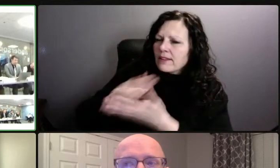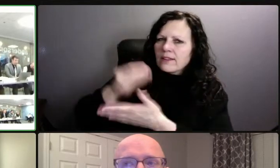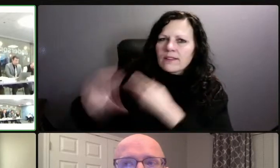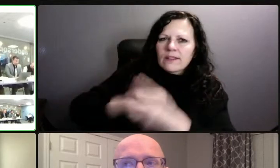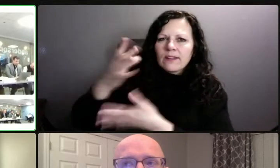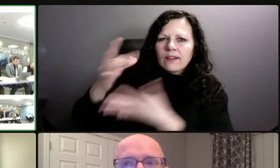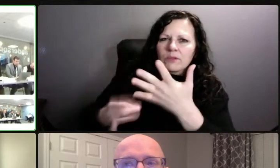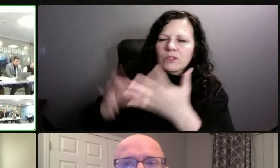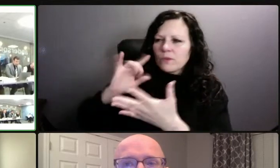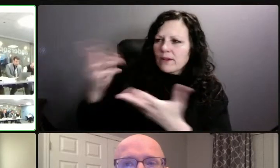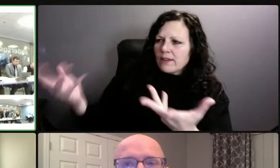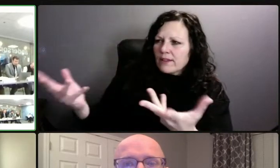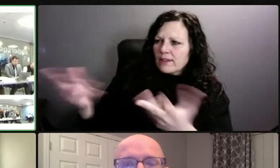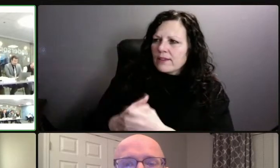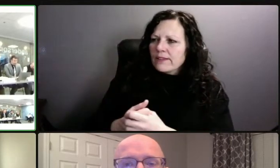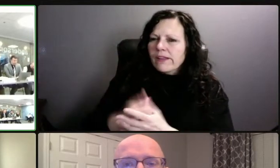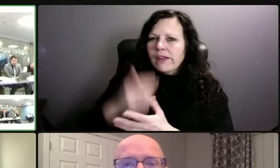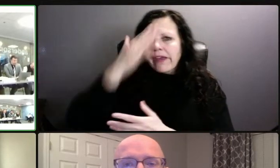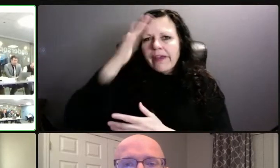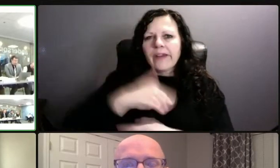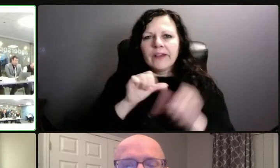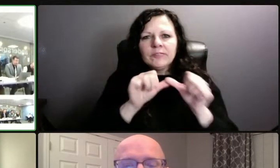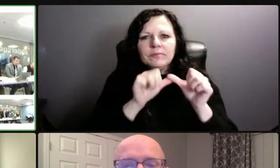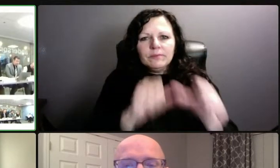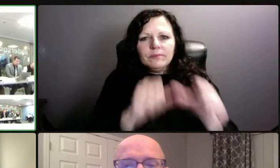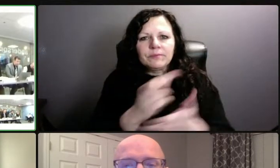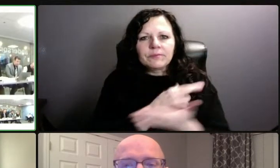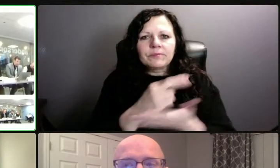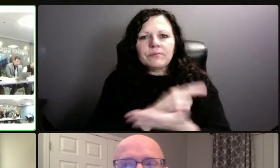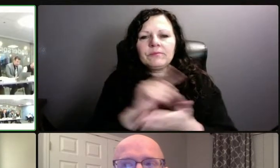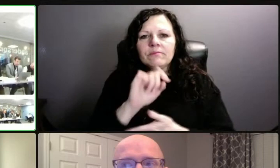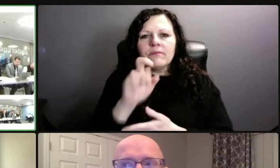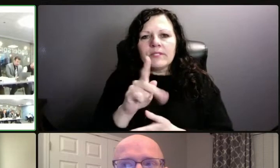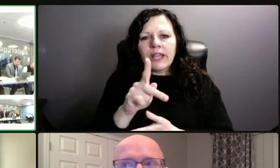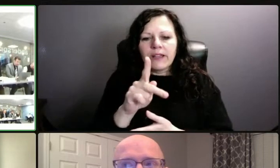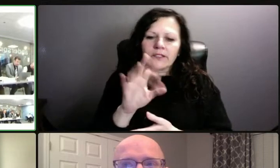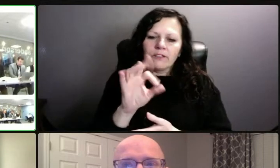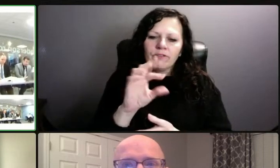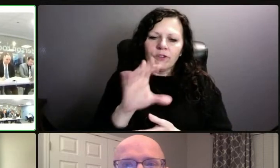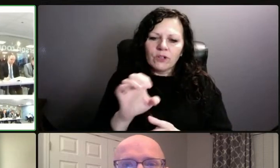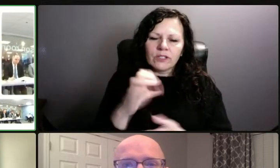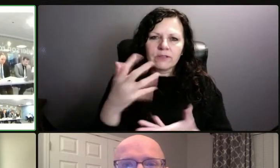SO I WOULD LIKE TO GET THEIR